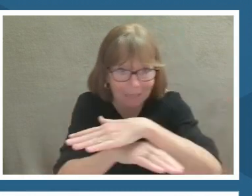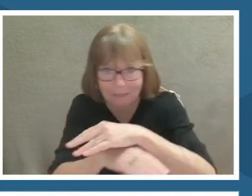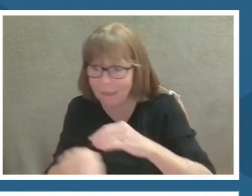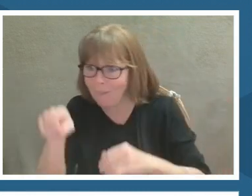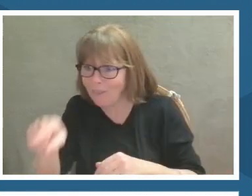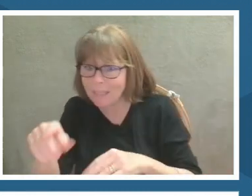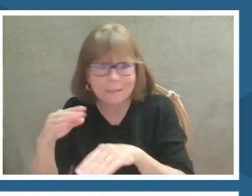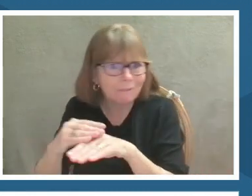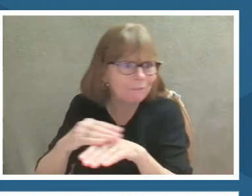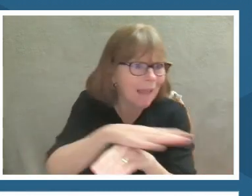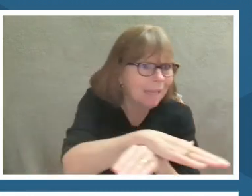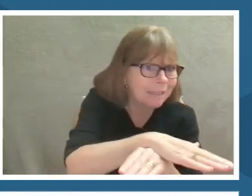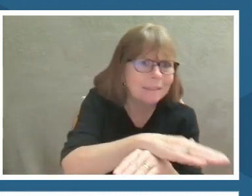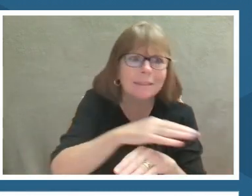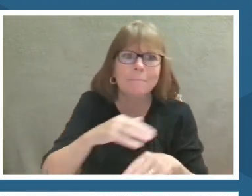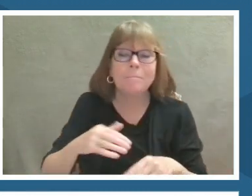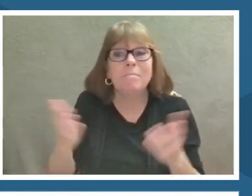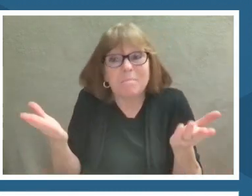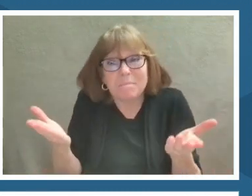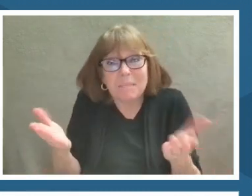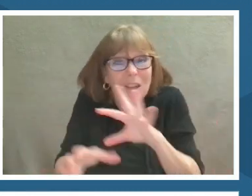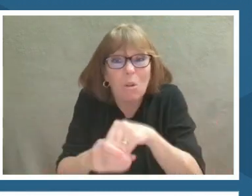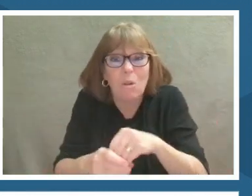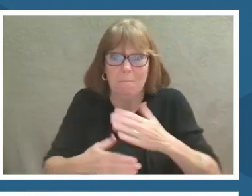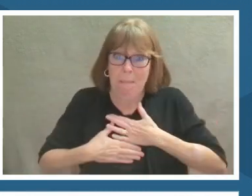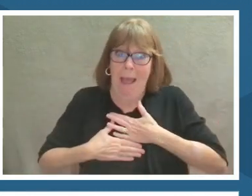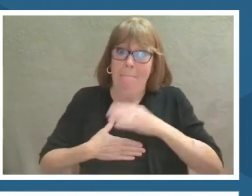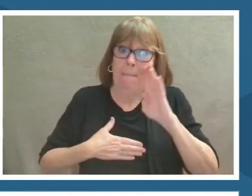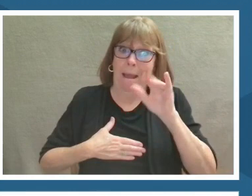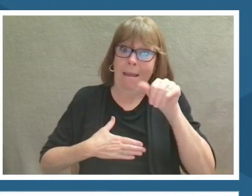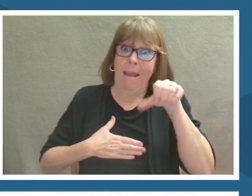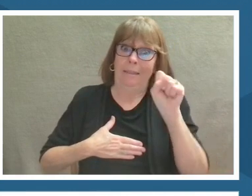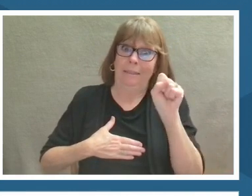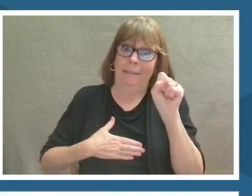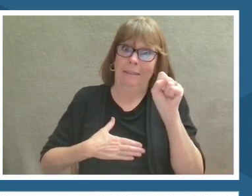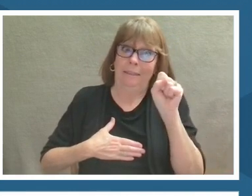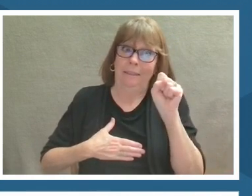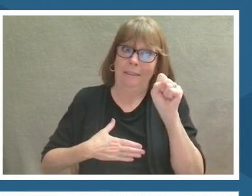personal bias can really address